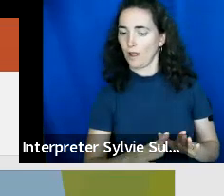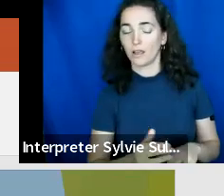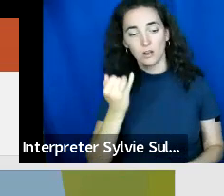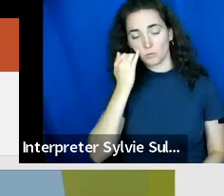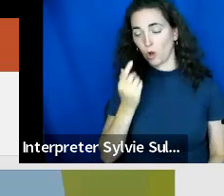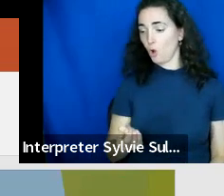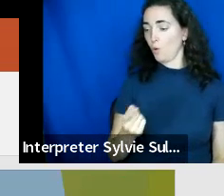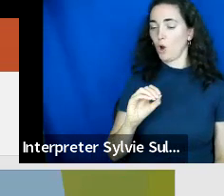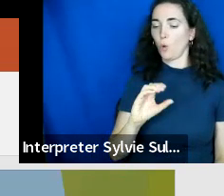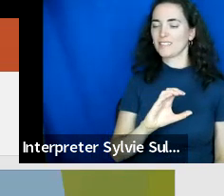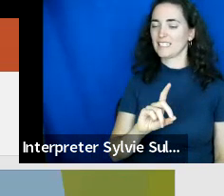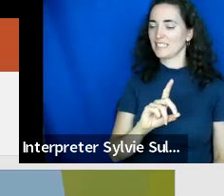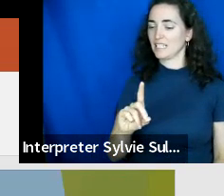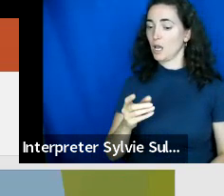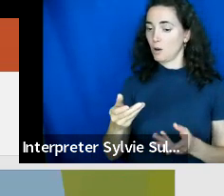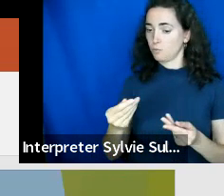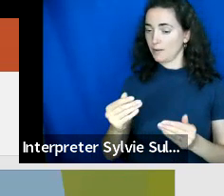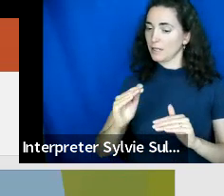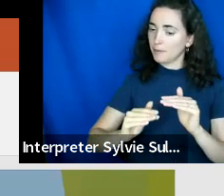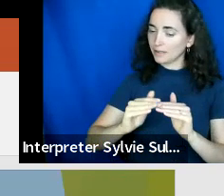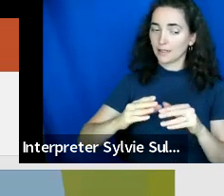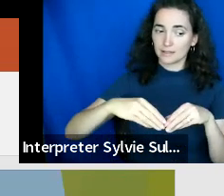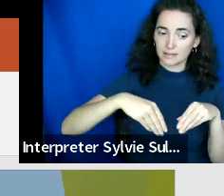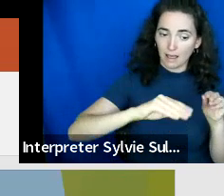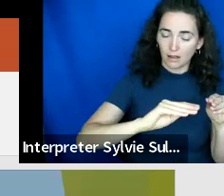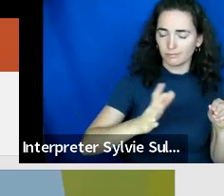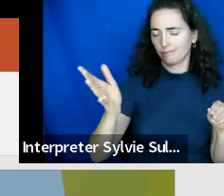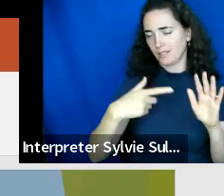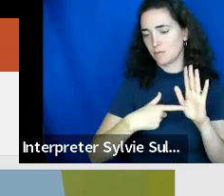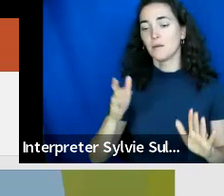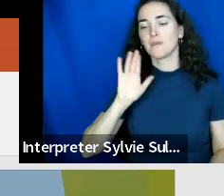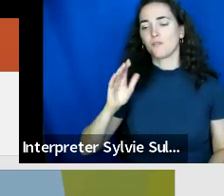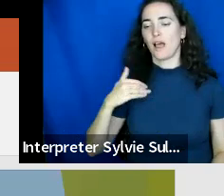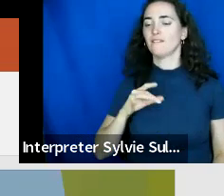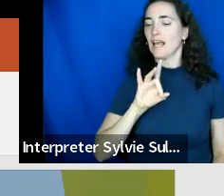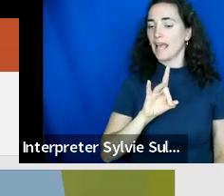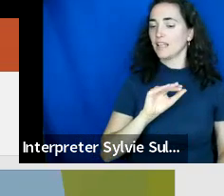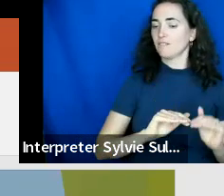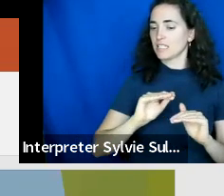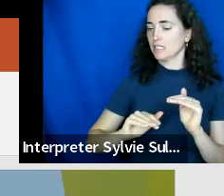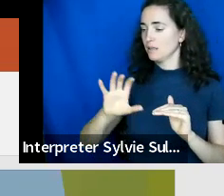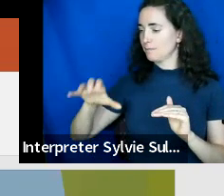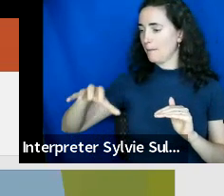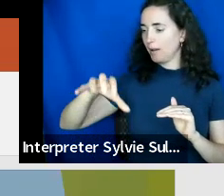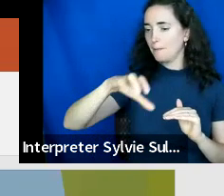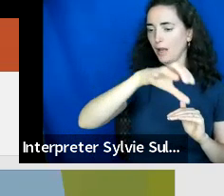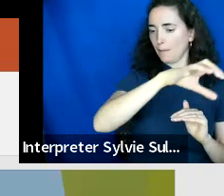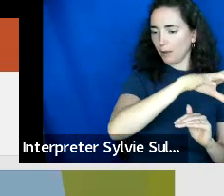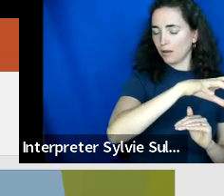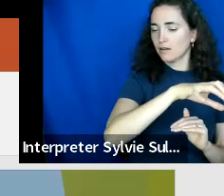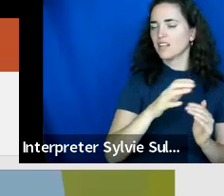Cd property, so we used to have 8 State operated facilities in several smaller locations.